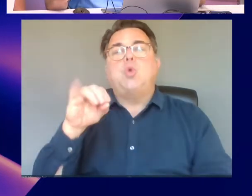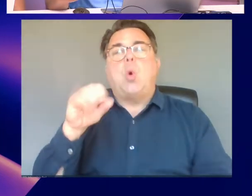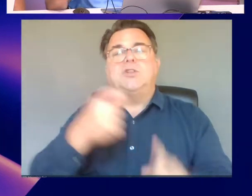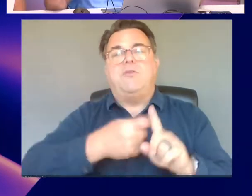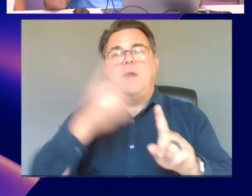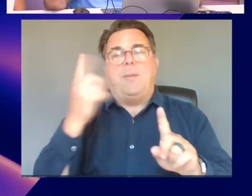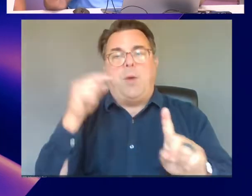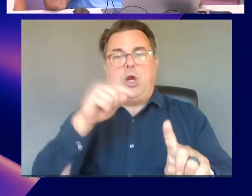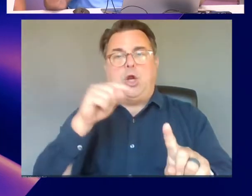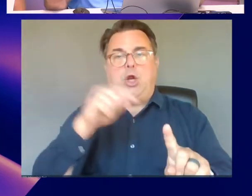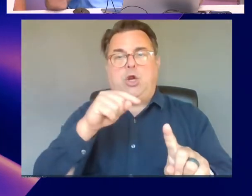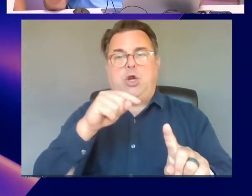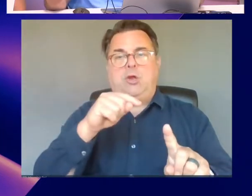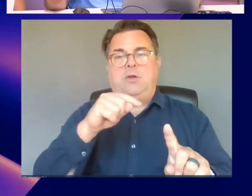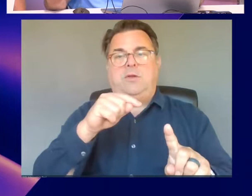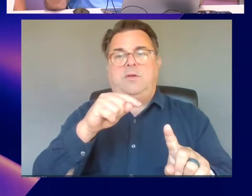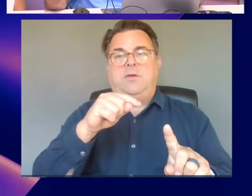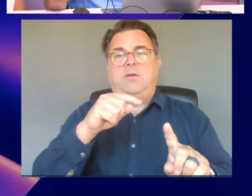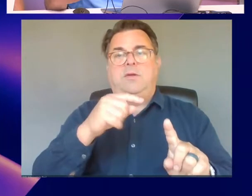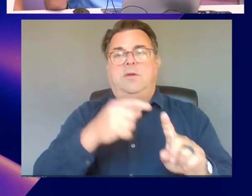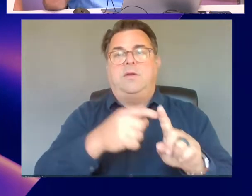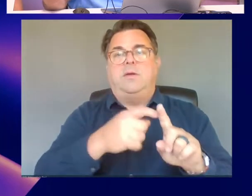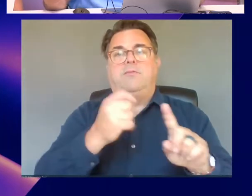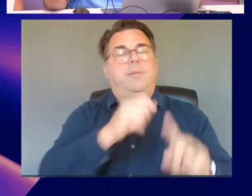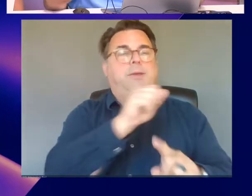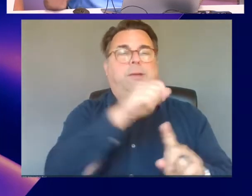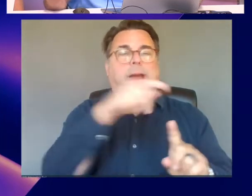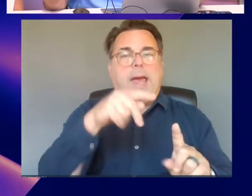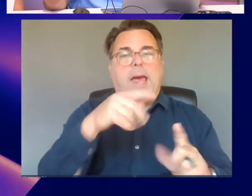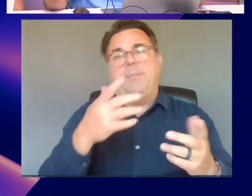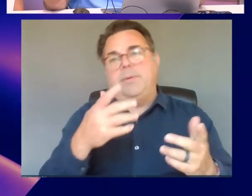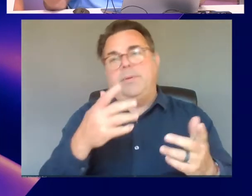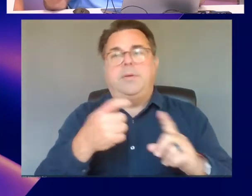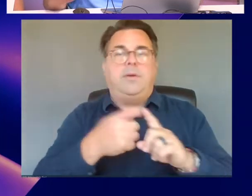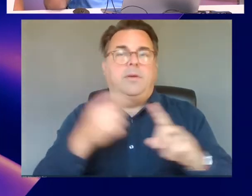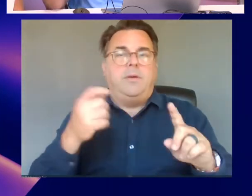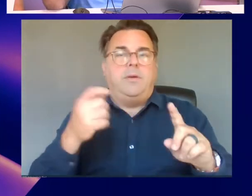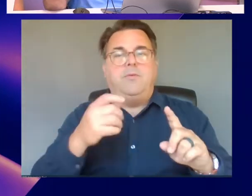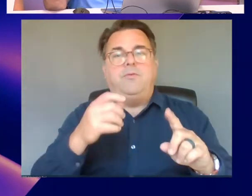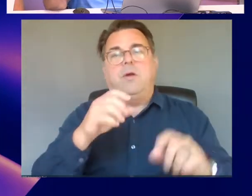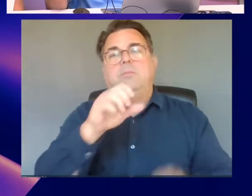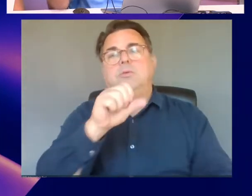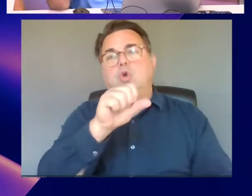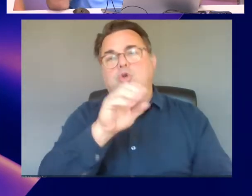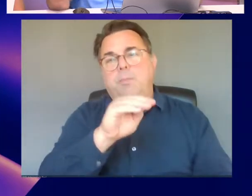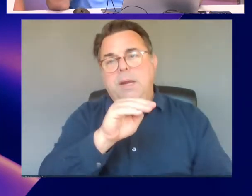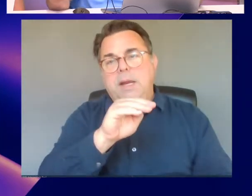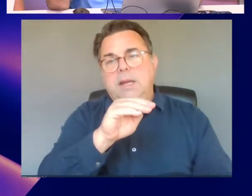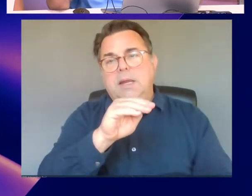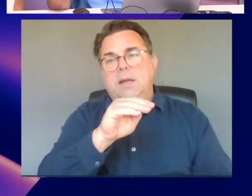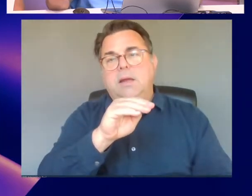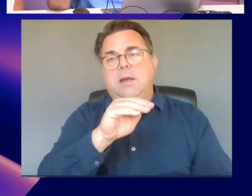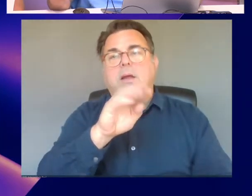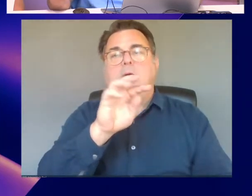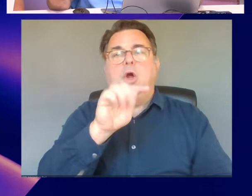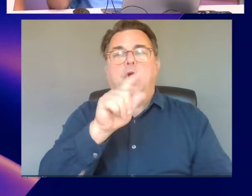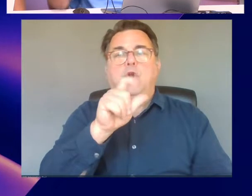It could be coming from your application. It could be coming from your social media, like Twitter, Facebook, whatnot, because that is very important,